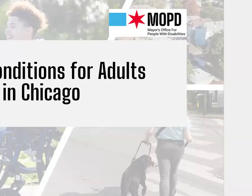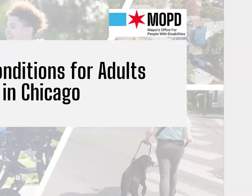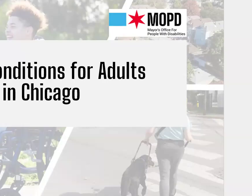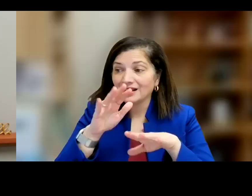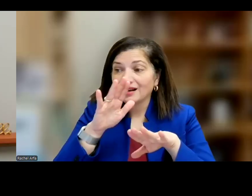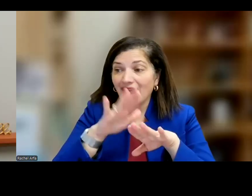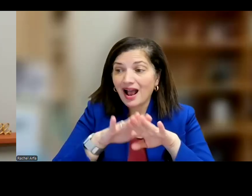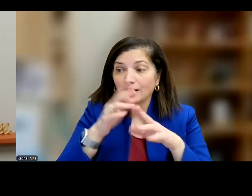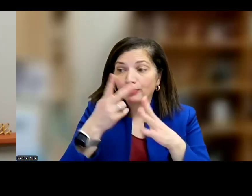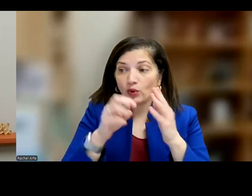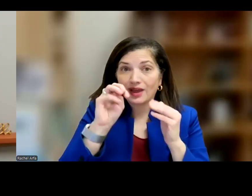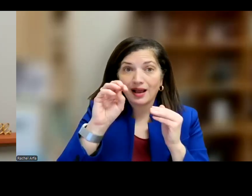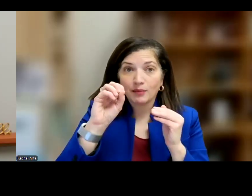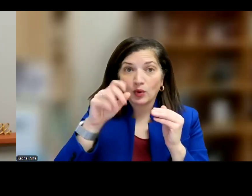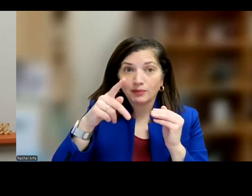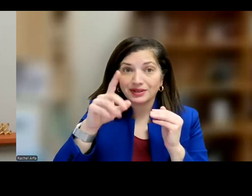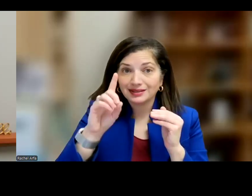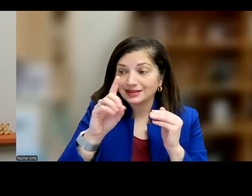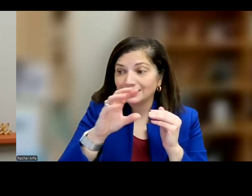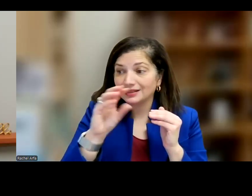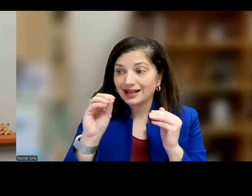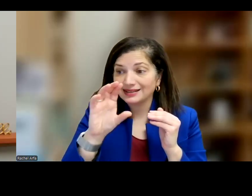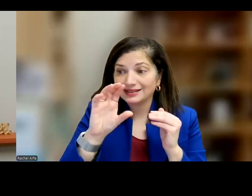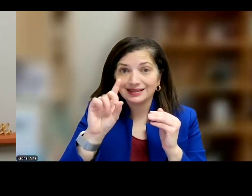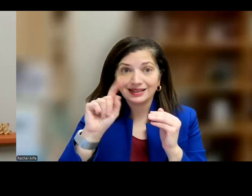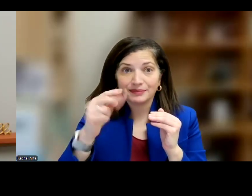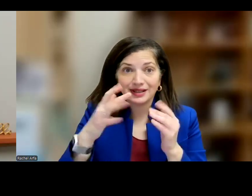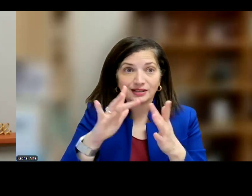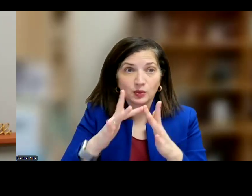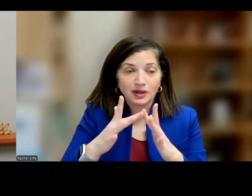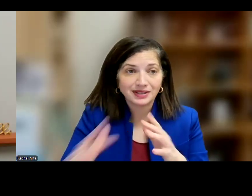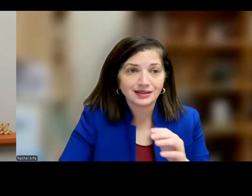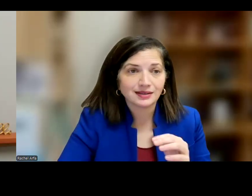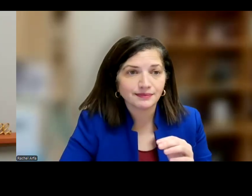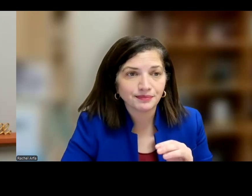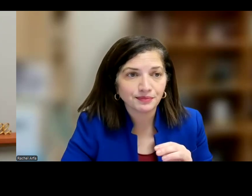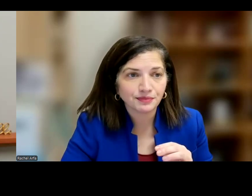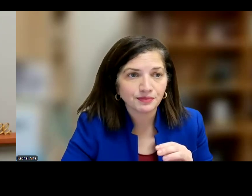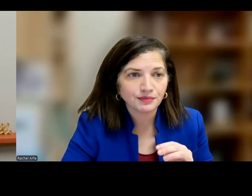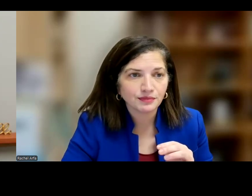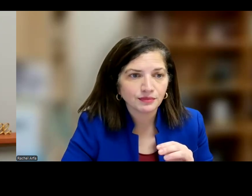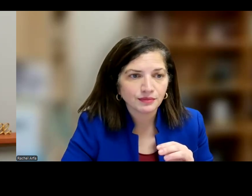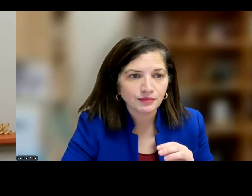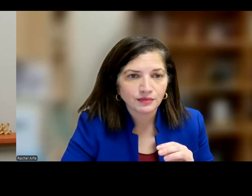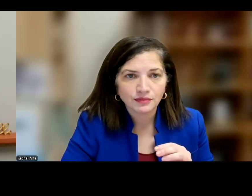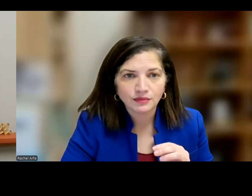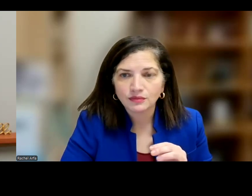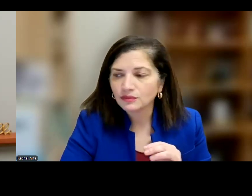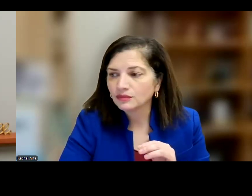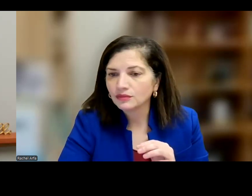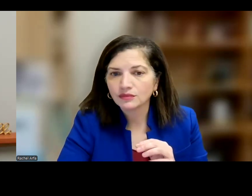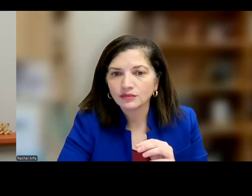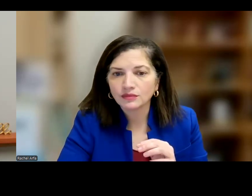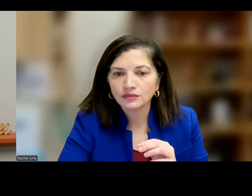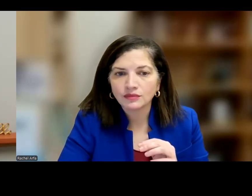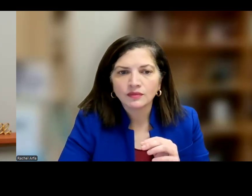13:03:17 report is now live on both MOPD 13:03:23 and CDPH's websites.